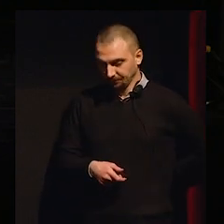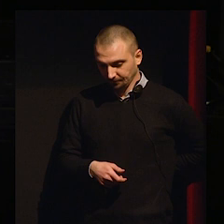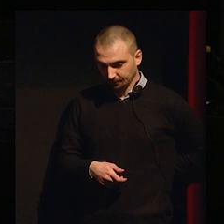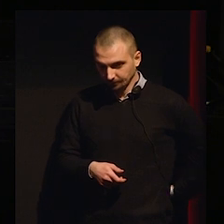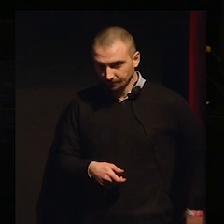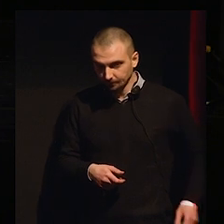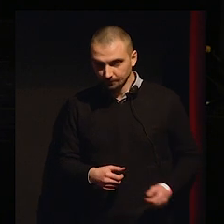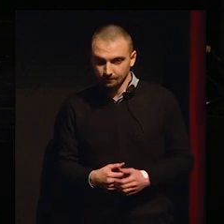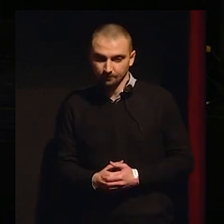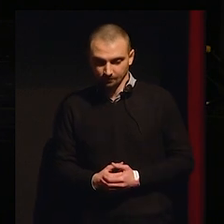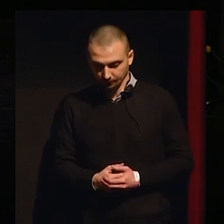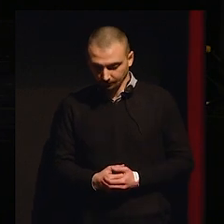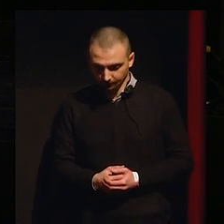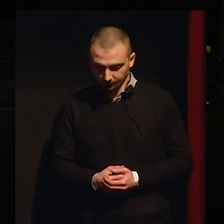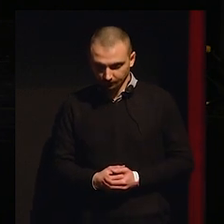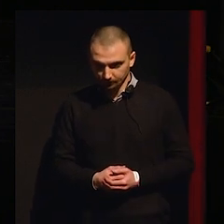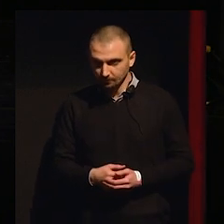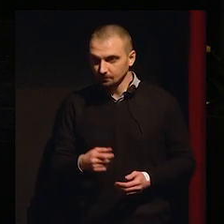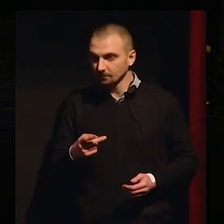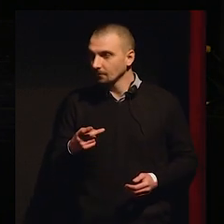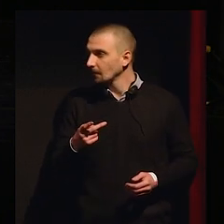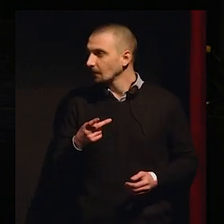In our game, the main character is a woman,